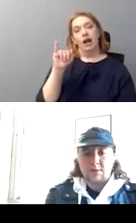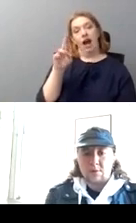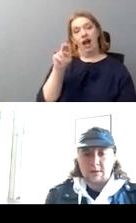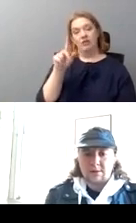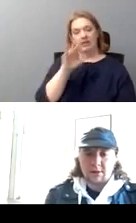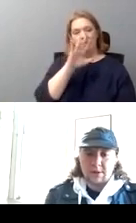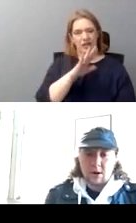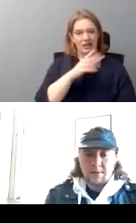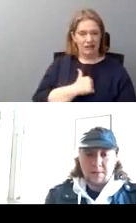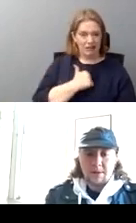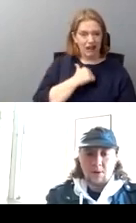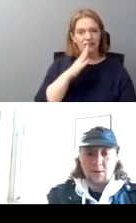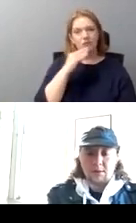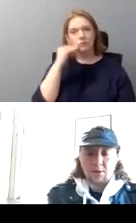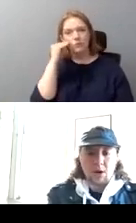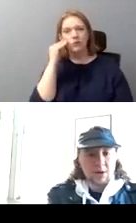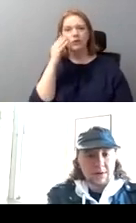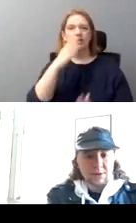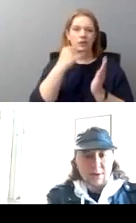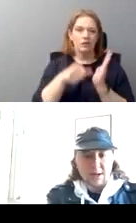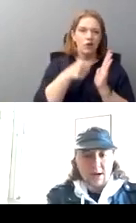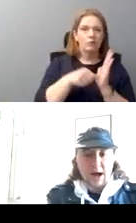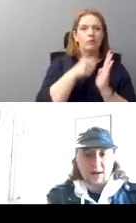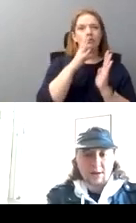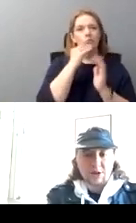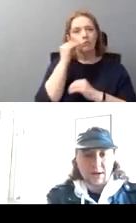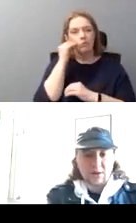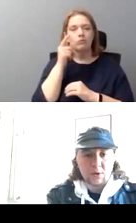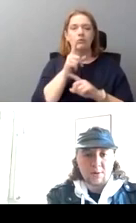what we consider to be art. Working through unconventional media, Ireland transformed